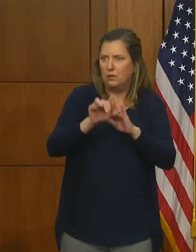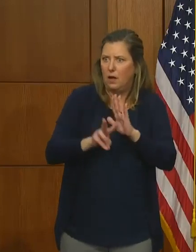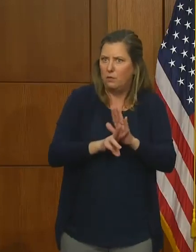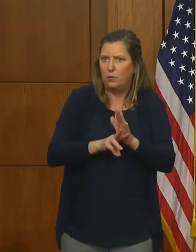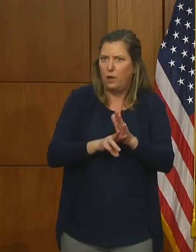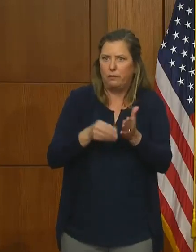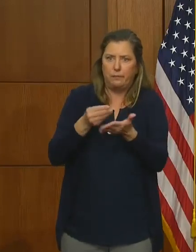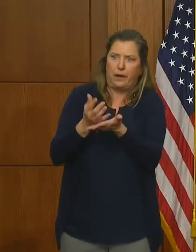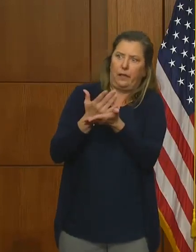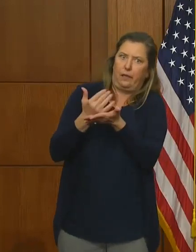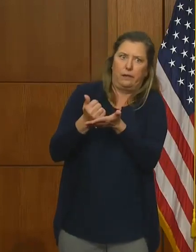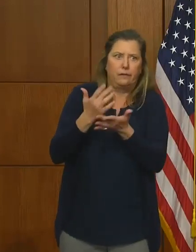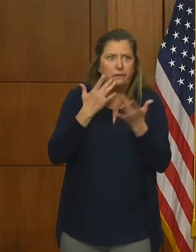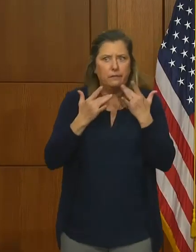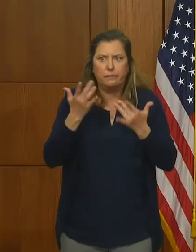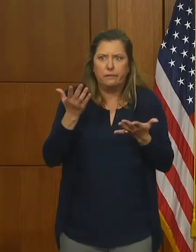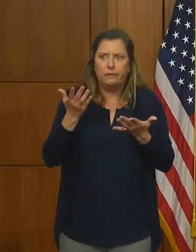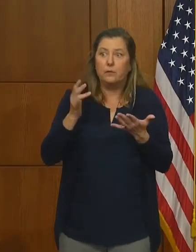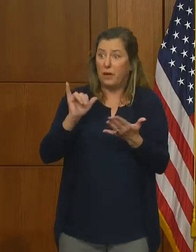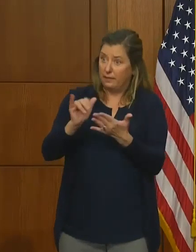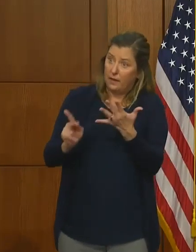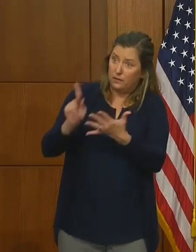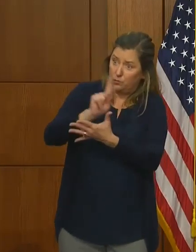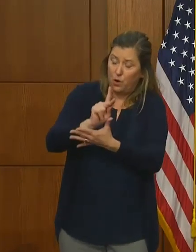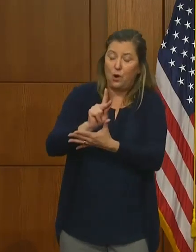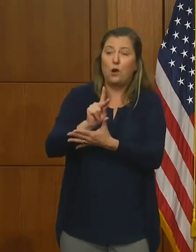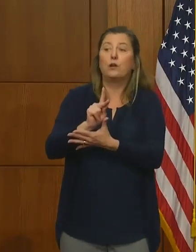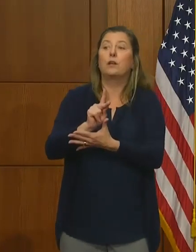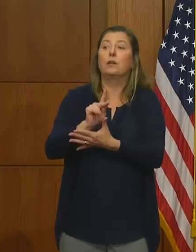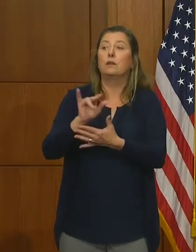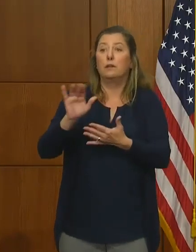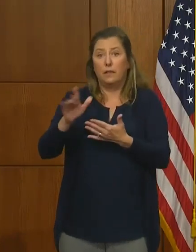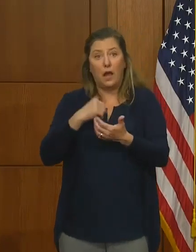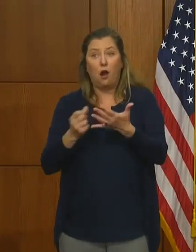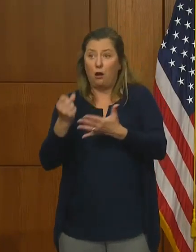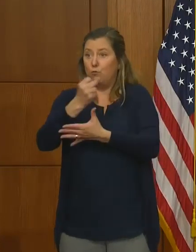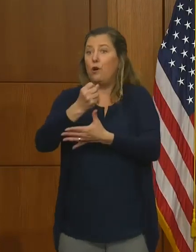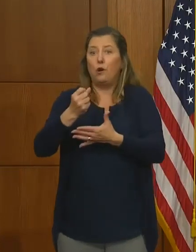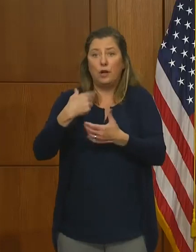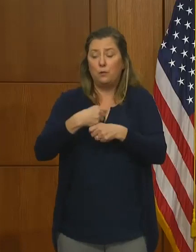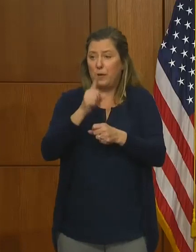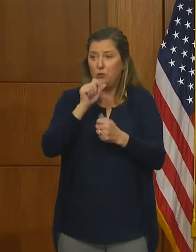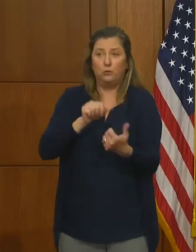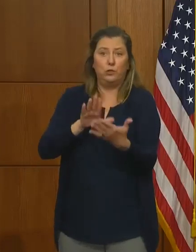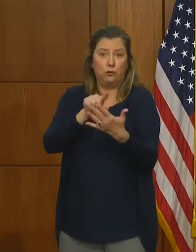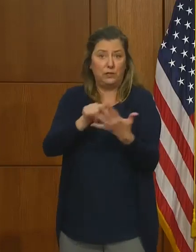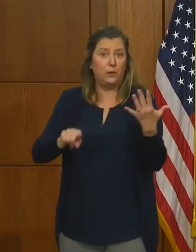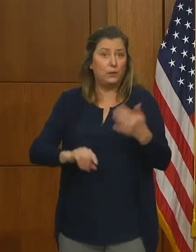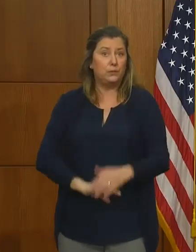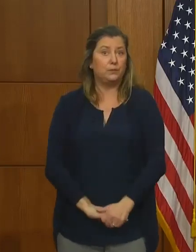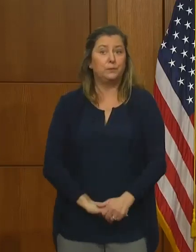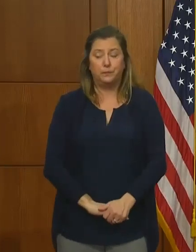THE- THE REST OF OUR BUSINESSES ARE ACROSS THE COMMONWEALTH- BUT THAT IS A PROPERTY AND THAT